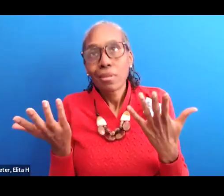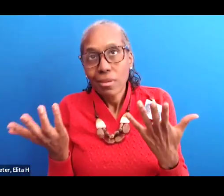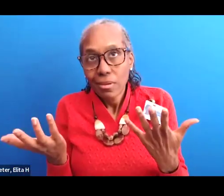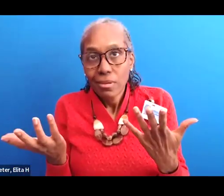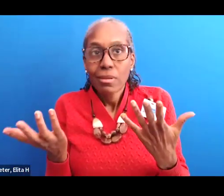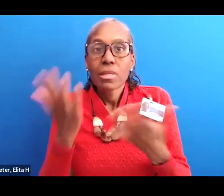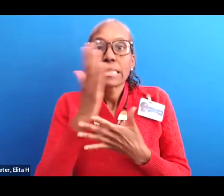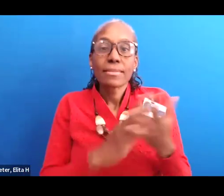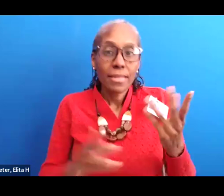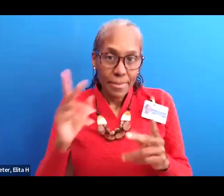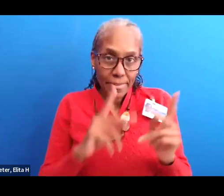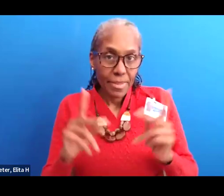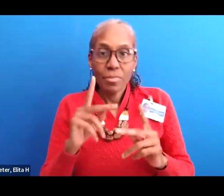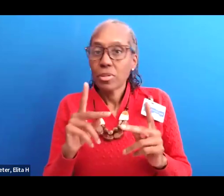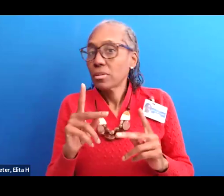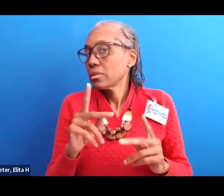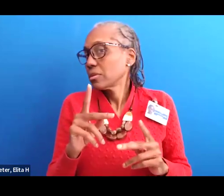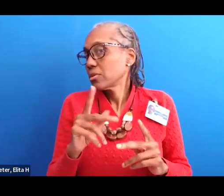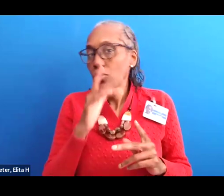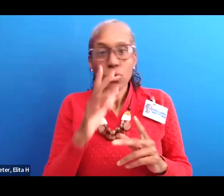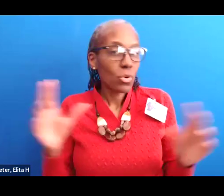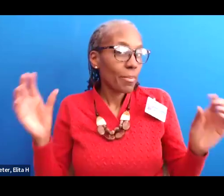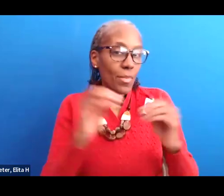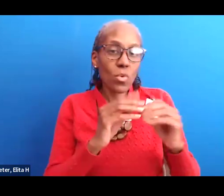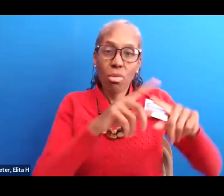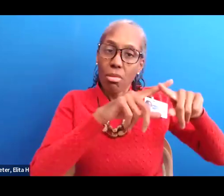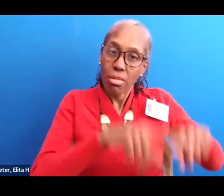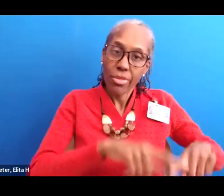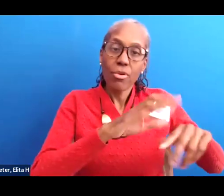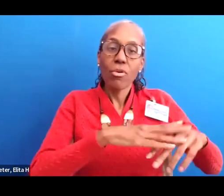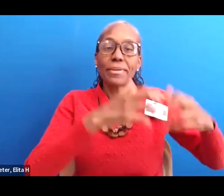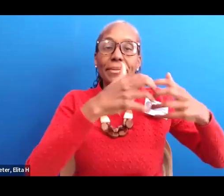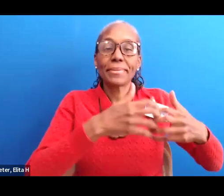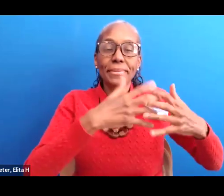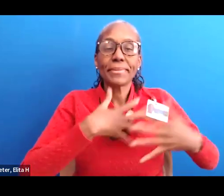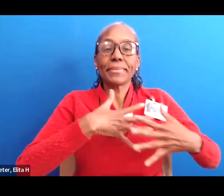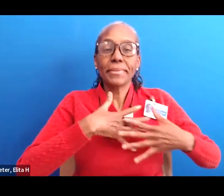Some people are no longer ventilator dependent because they have this diaphragmatic pacemaker.